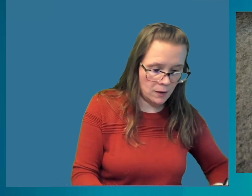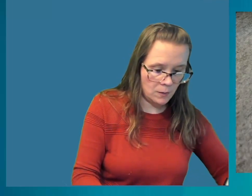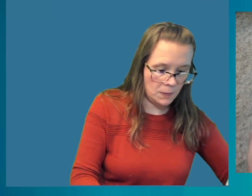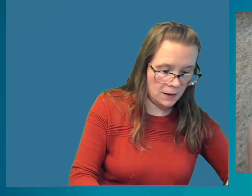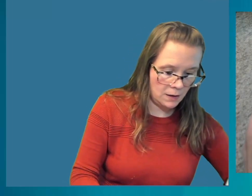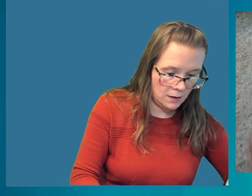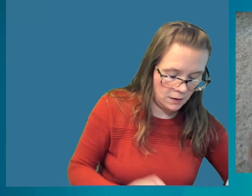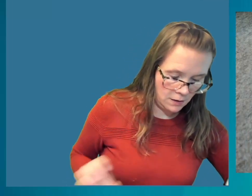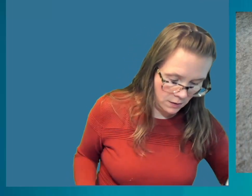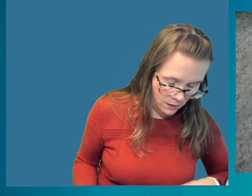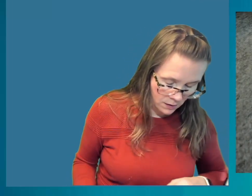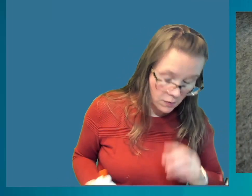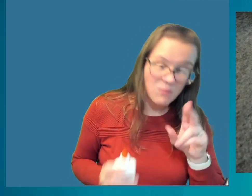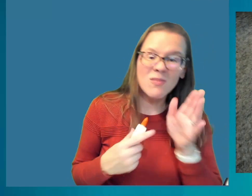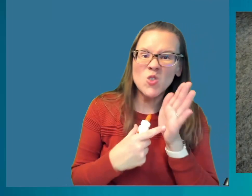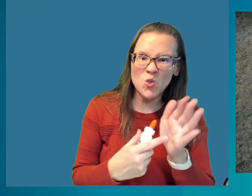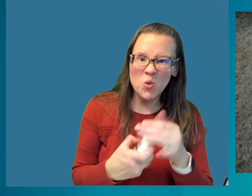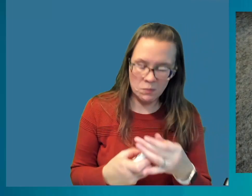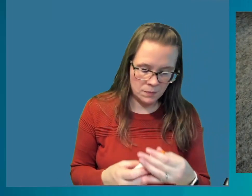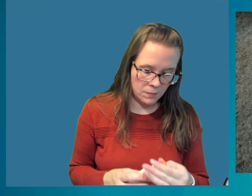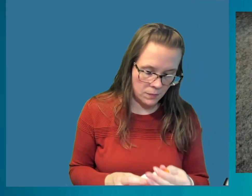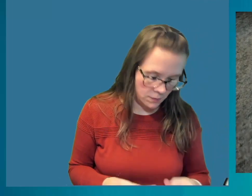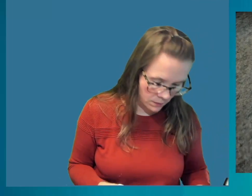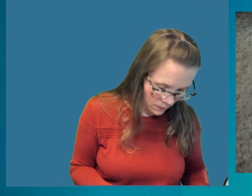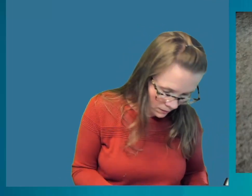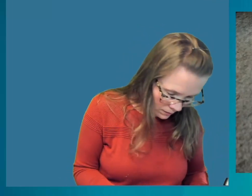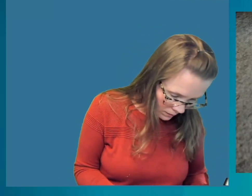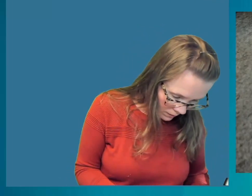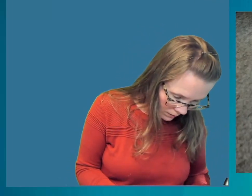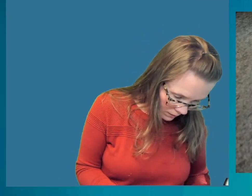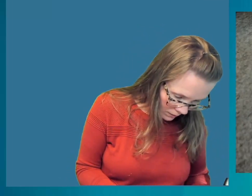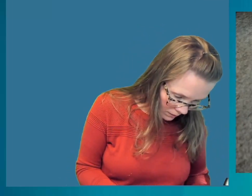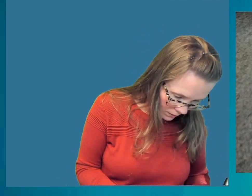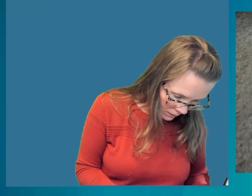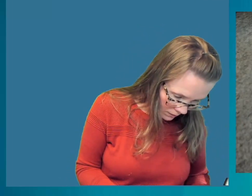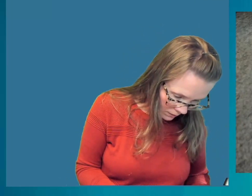need to really pay attention to at this point is, in the seam allowance, you want to kind of